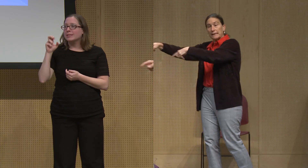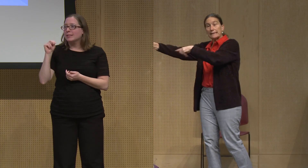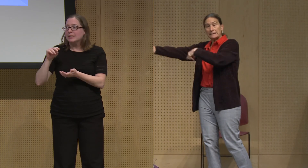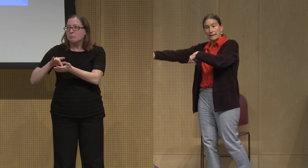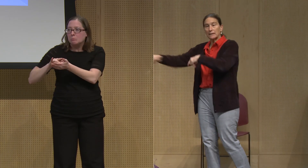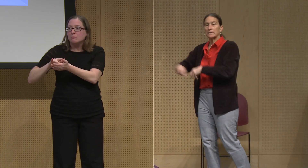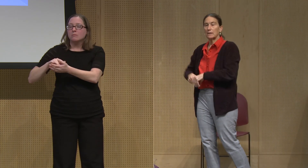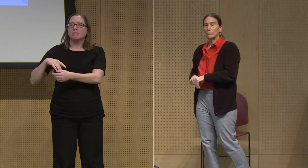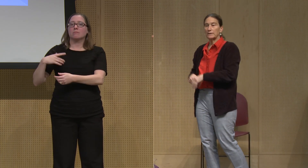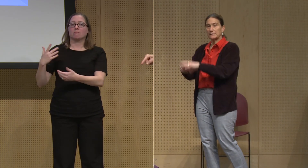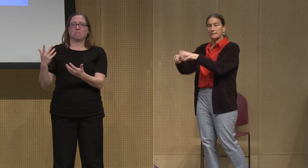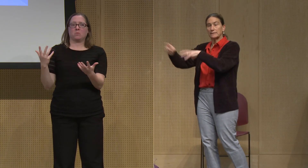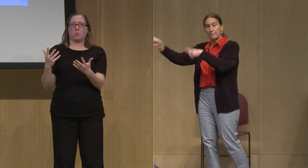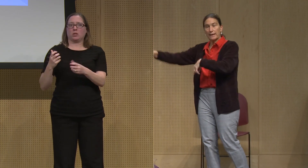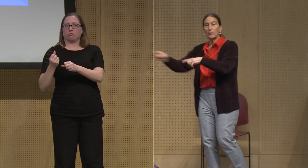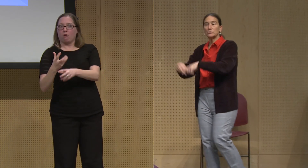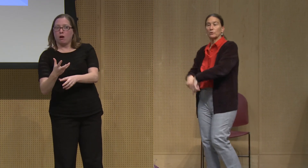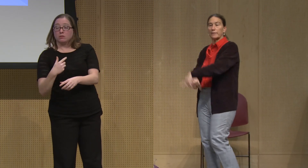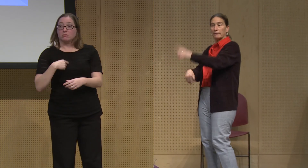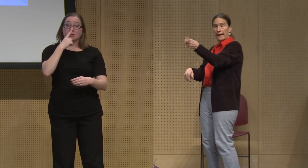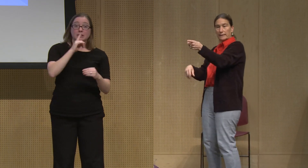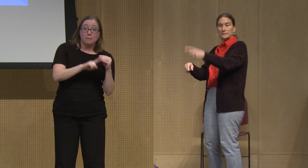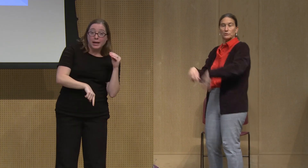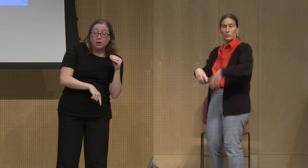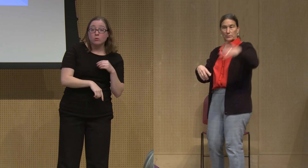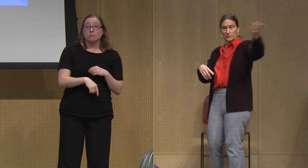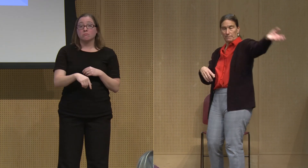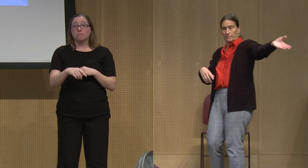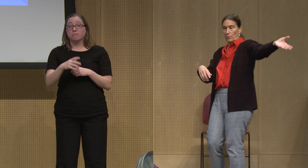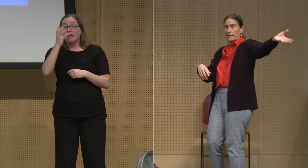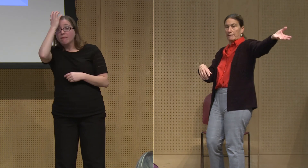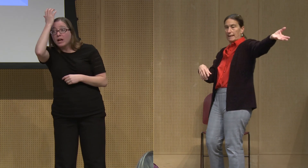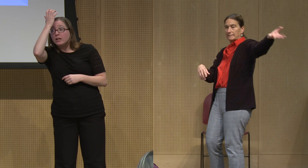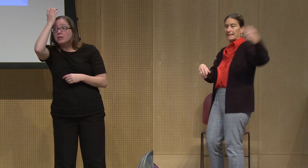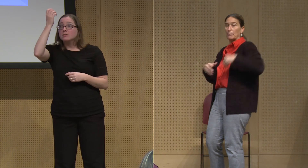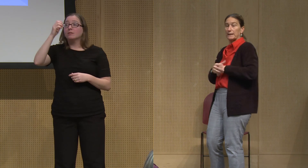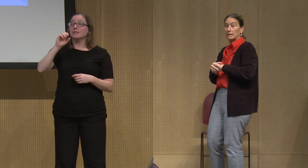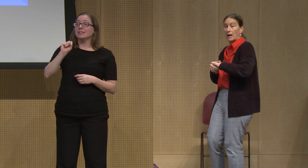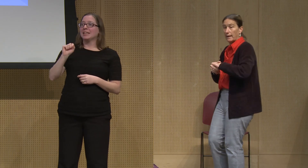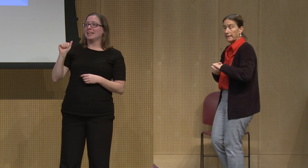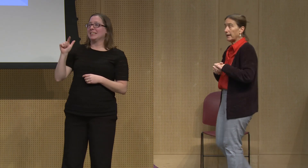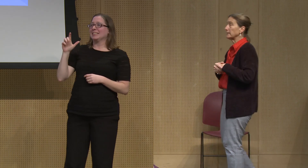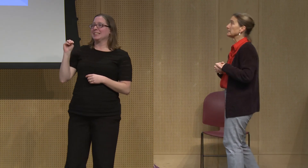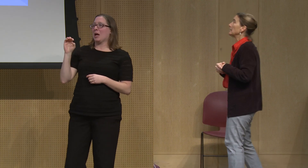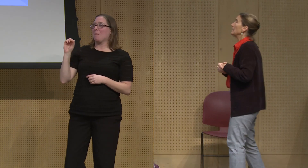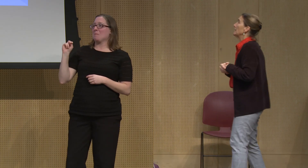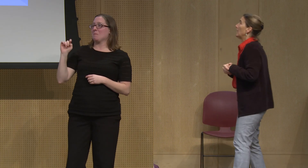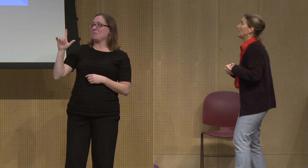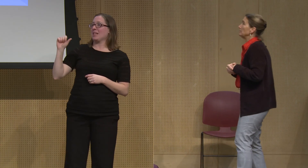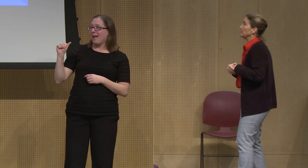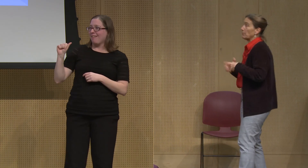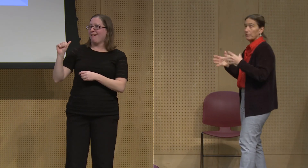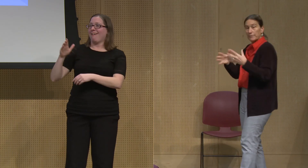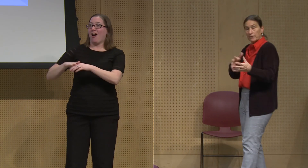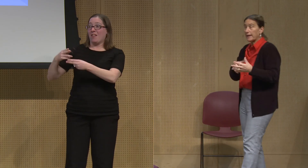YOU KNOW, WAS IT THE TOMATOES OR THE LETTUCE OR THE SALMONELLA ON THE EGGS? BUT THEY WANT TO FIGURE THAT OUT, SO THEY DO